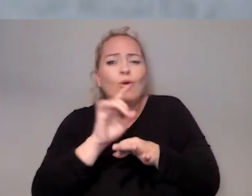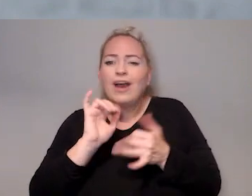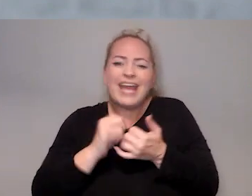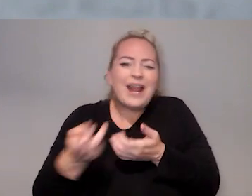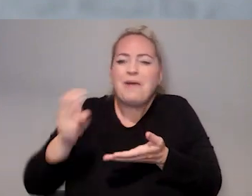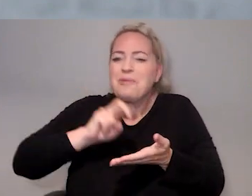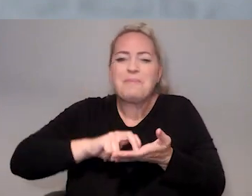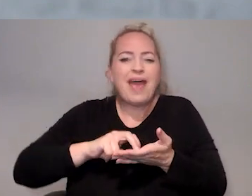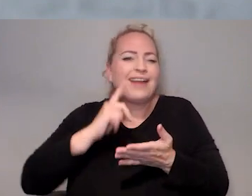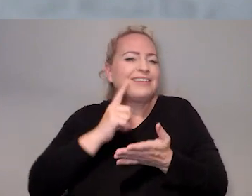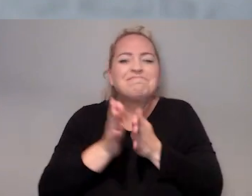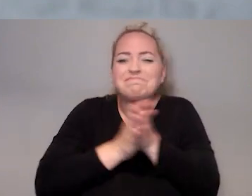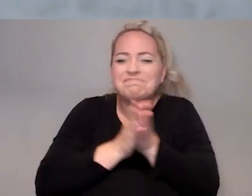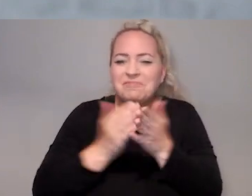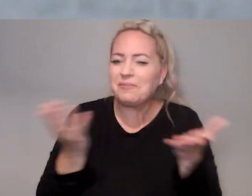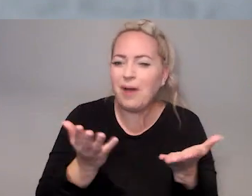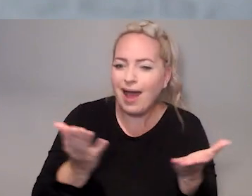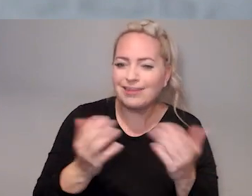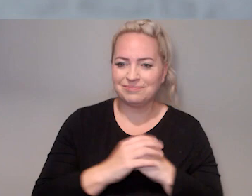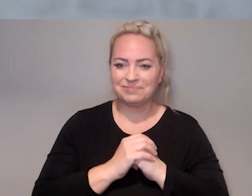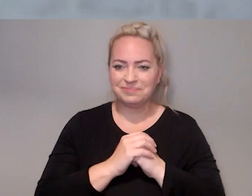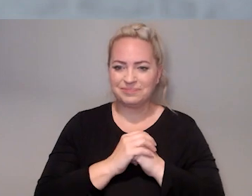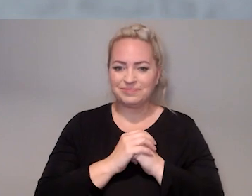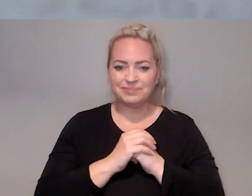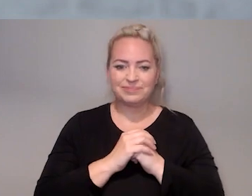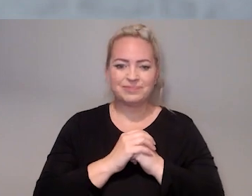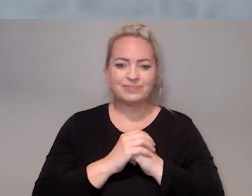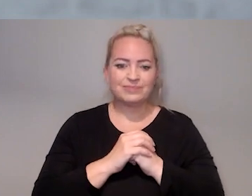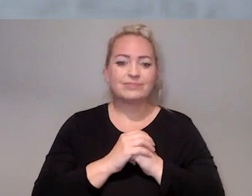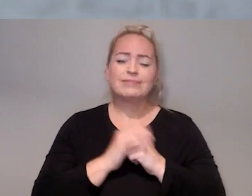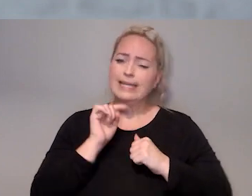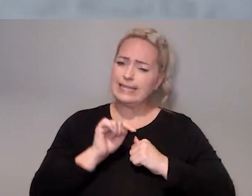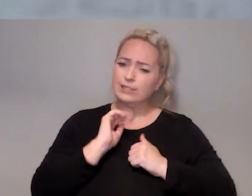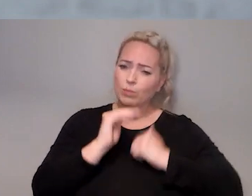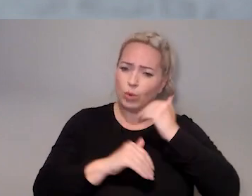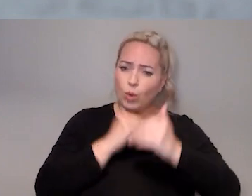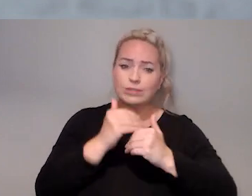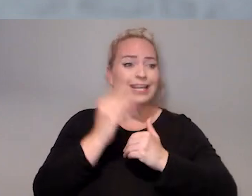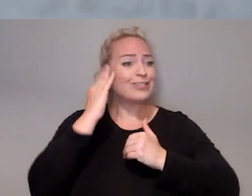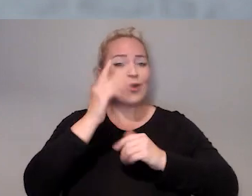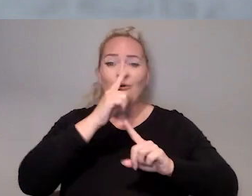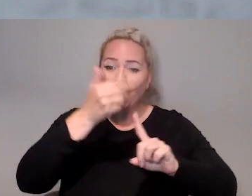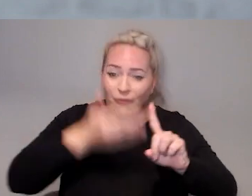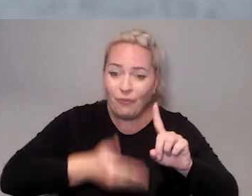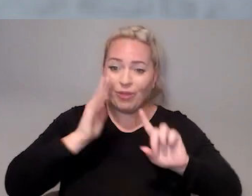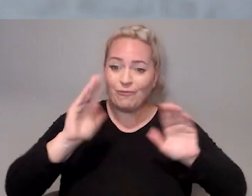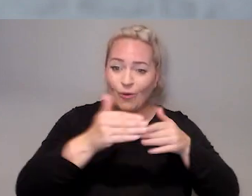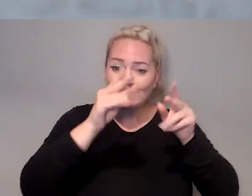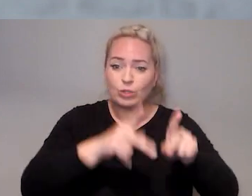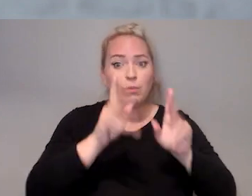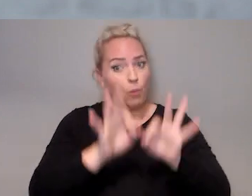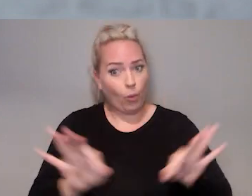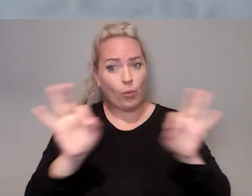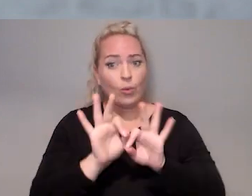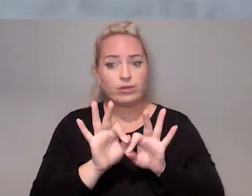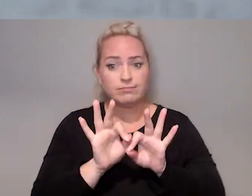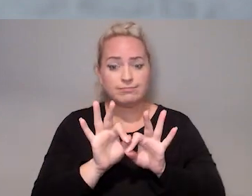morning this process of getting to know the focused person is very important because as